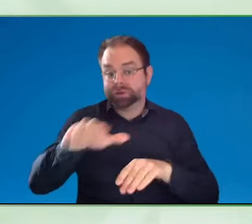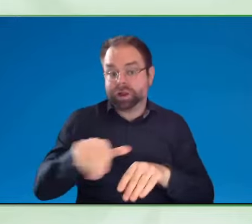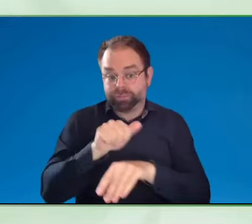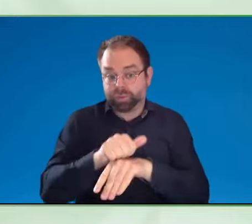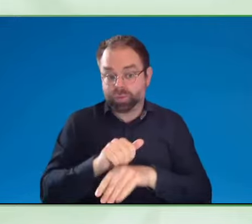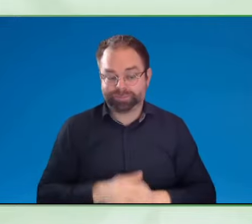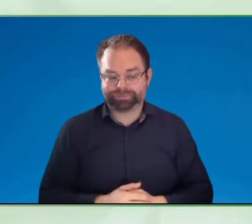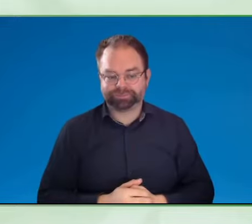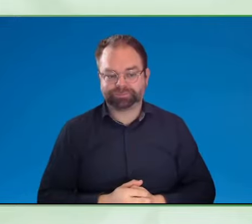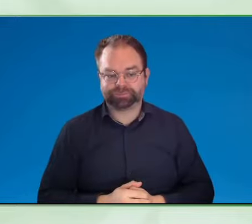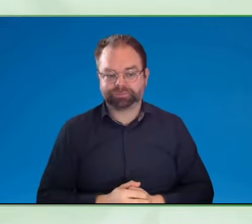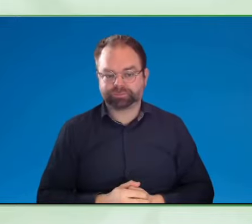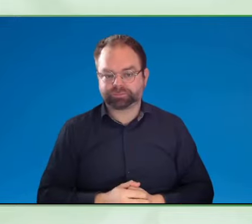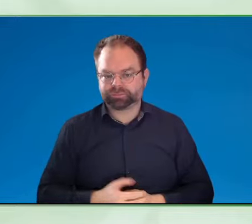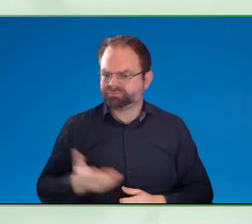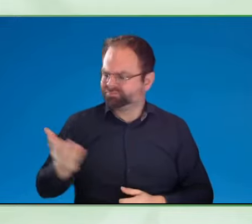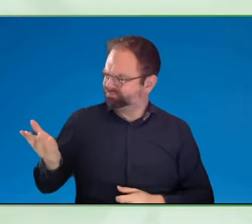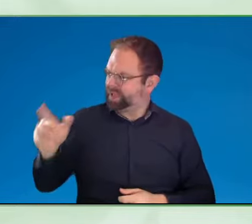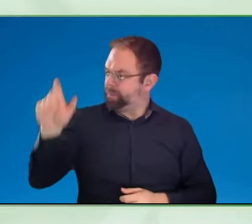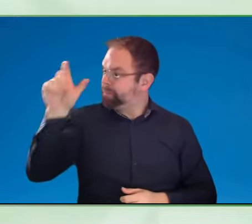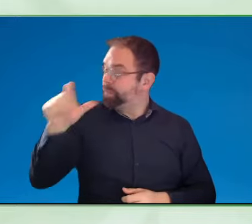Singapore is really small.